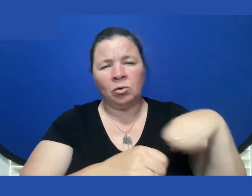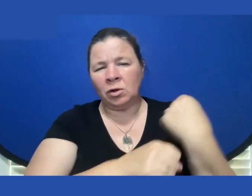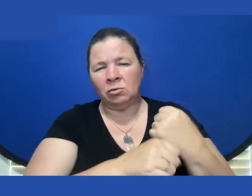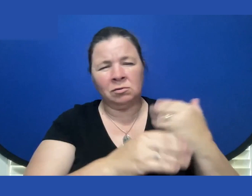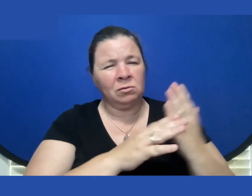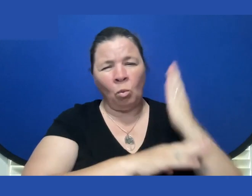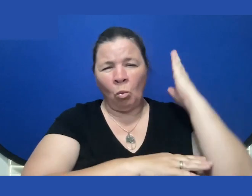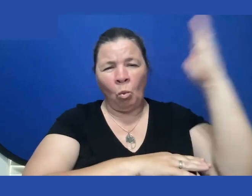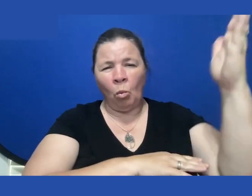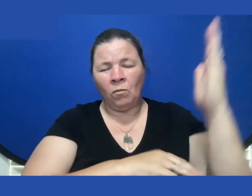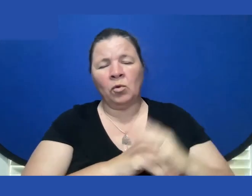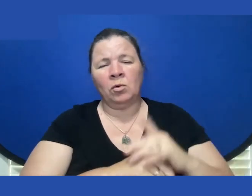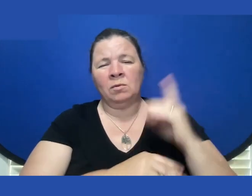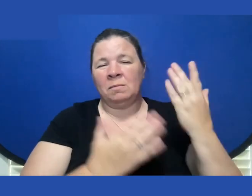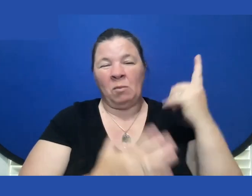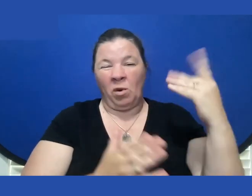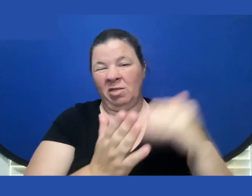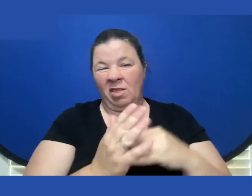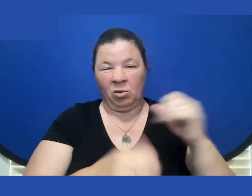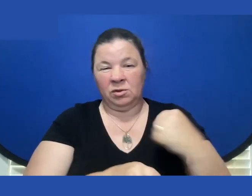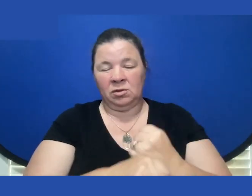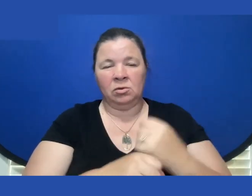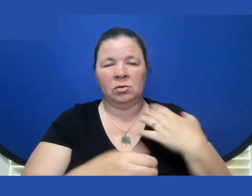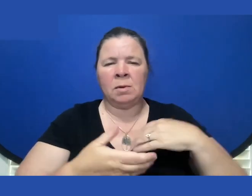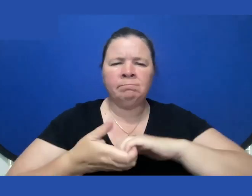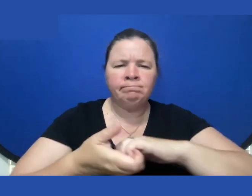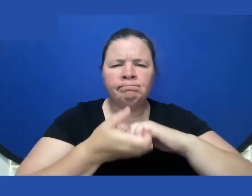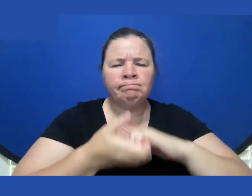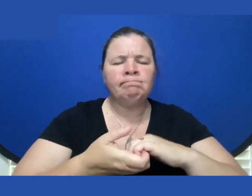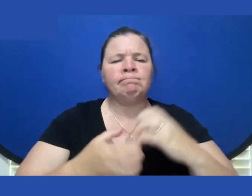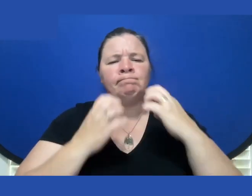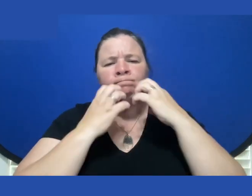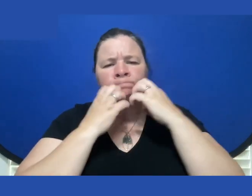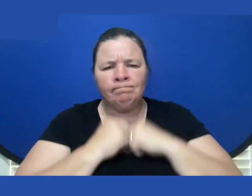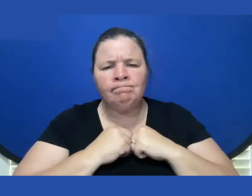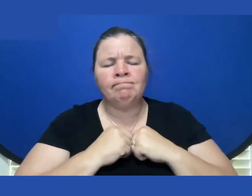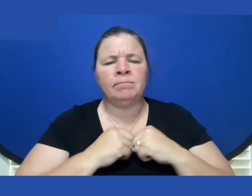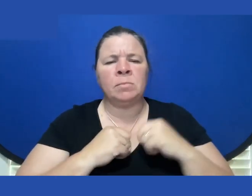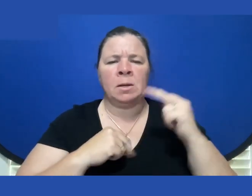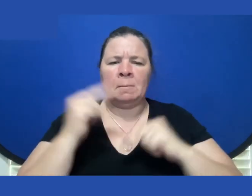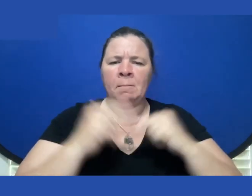And it's these skill sets and the camaraderie and the values, I think, that really builds great culture,